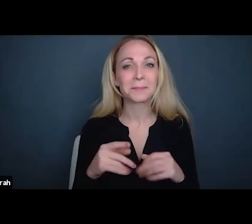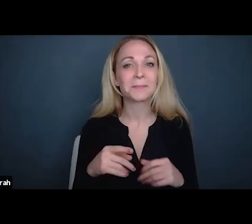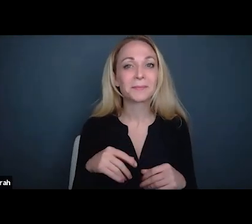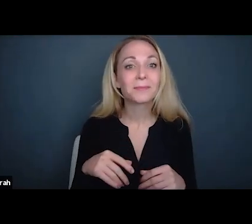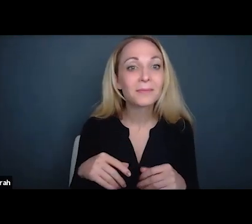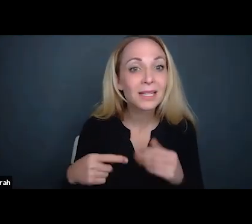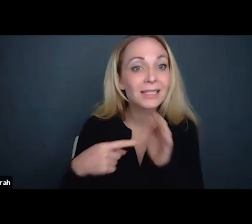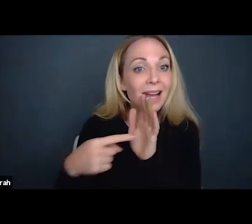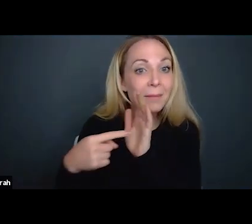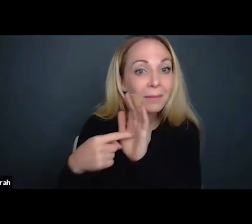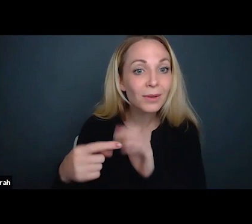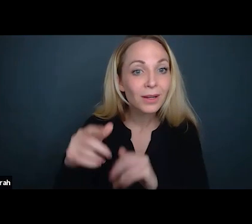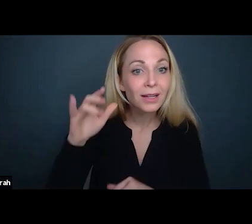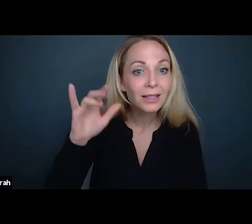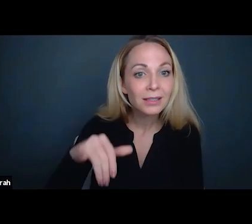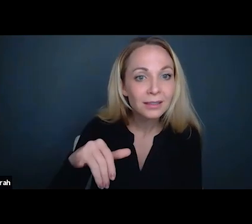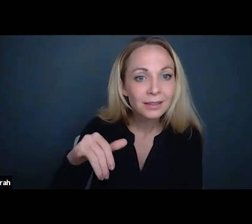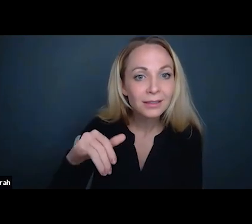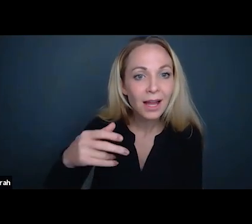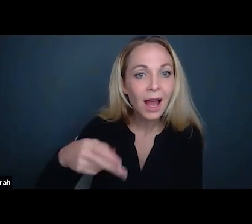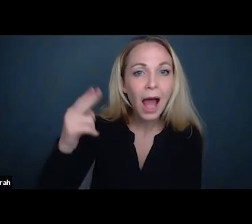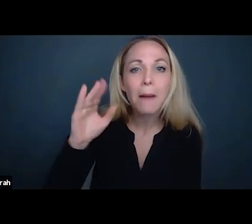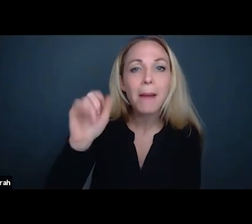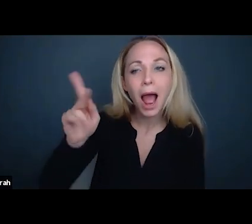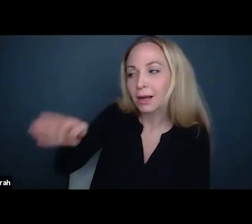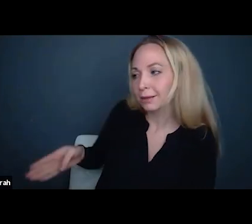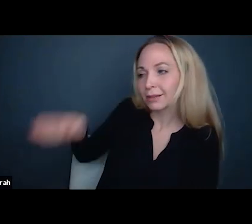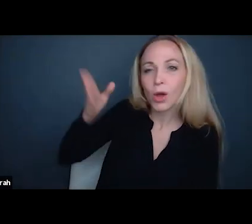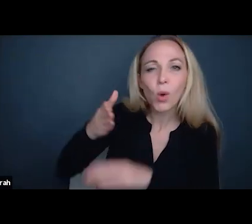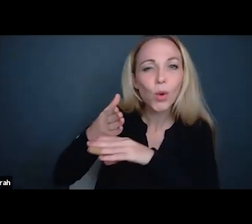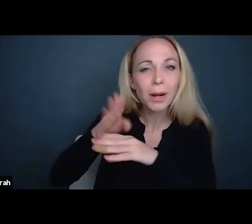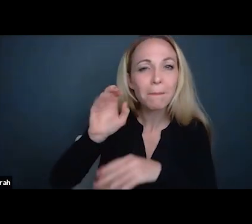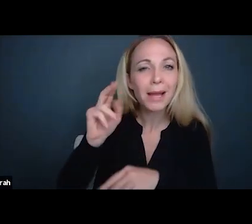An example is the high-backed wooden benches at Chicago Riverwalk designed by Sasaki.